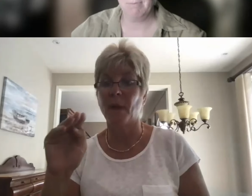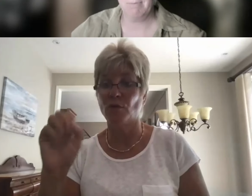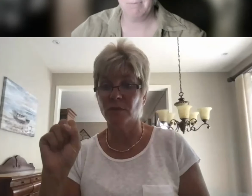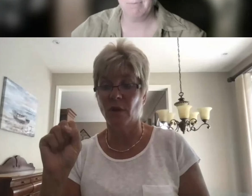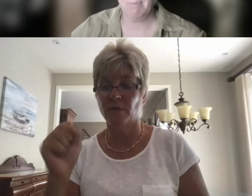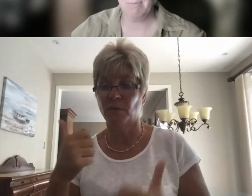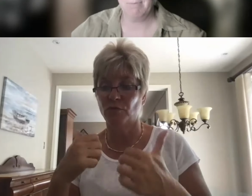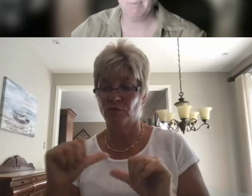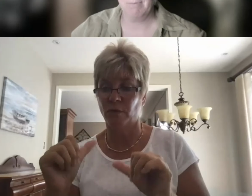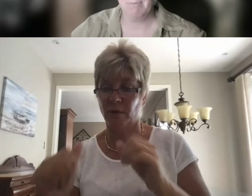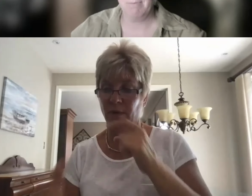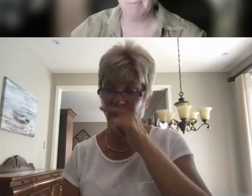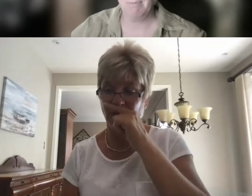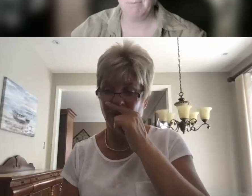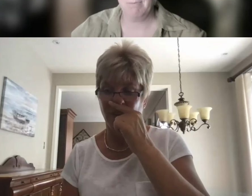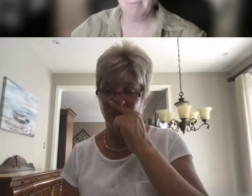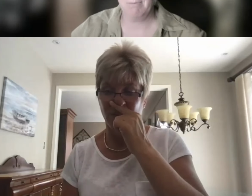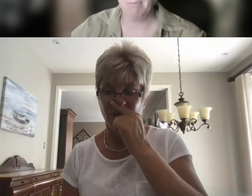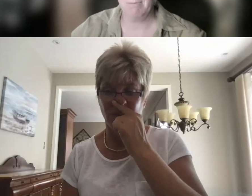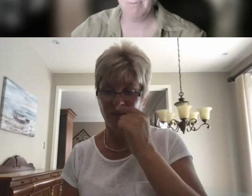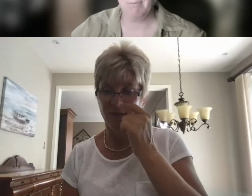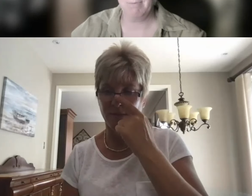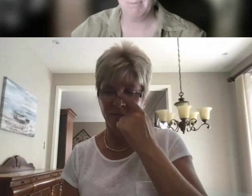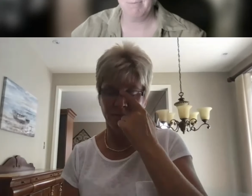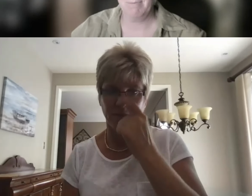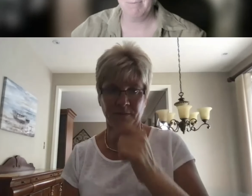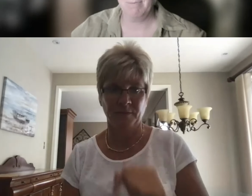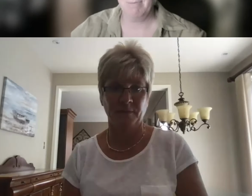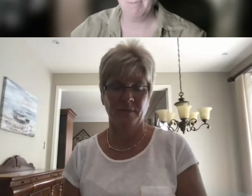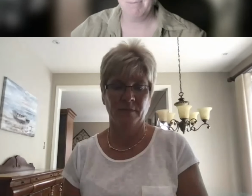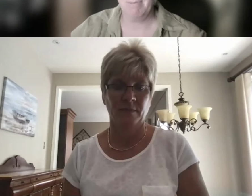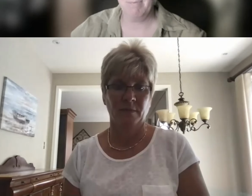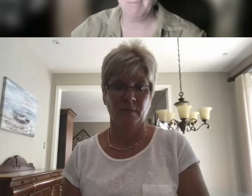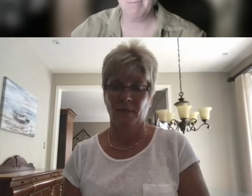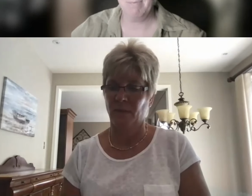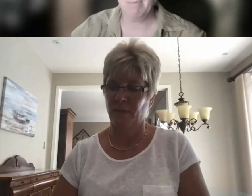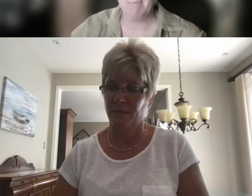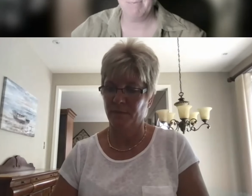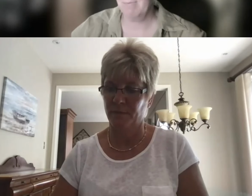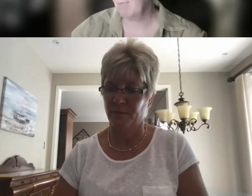But the other hard part about it is you